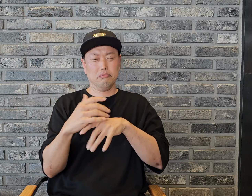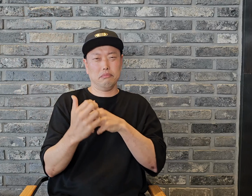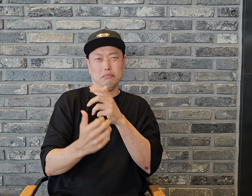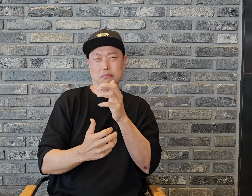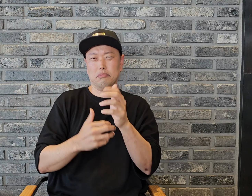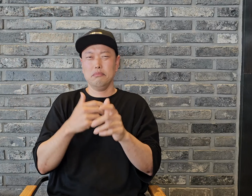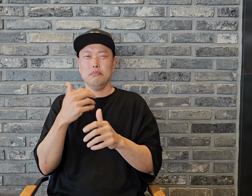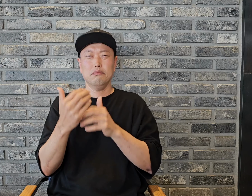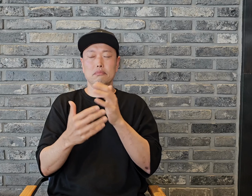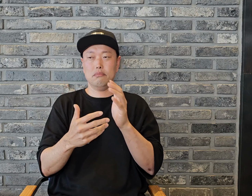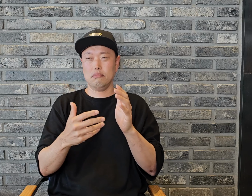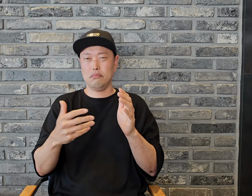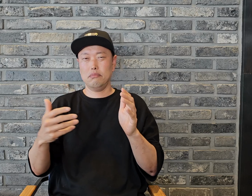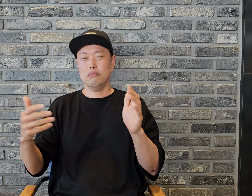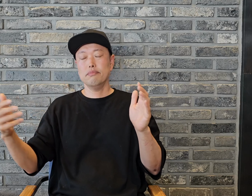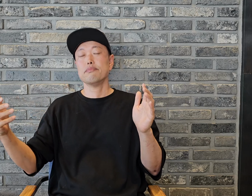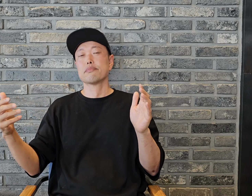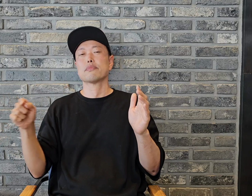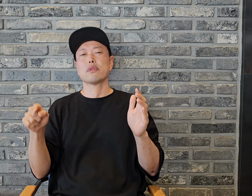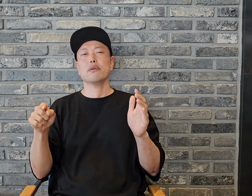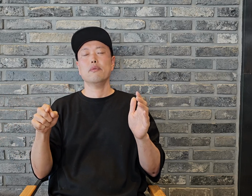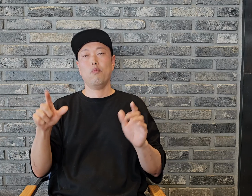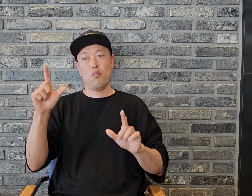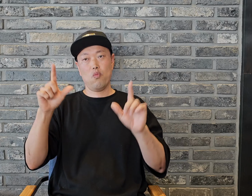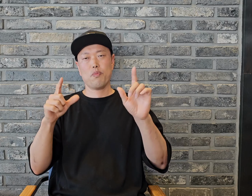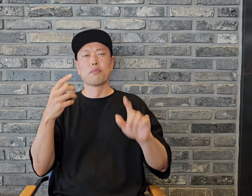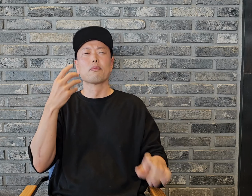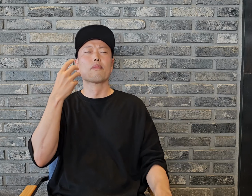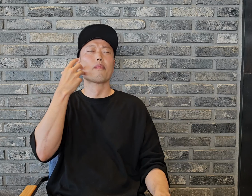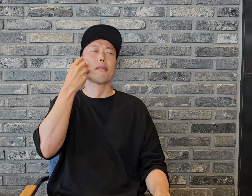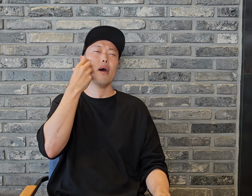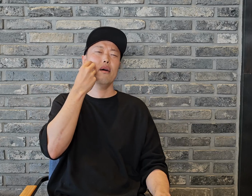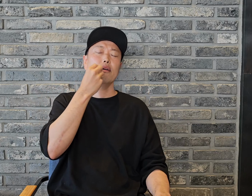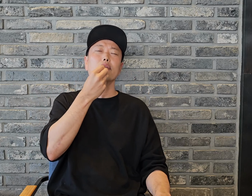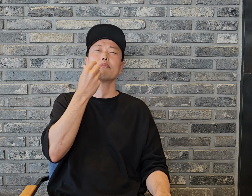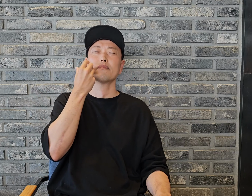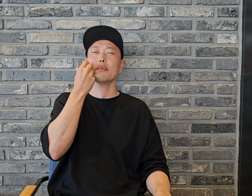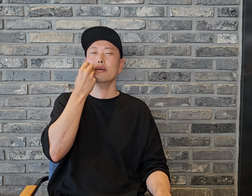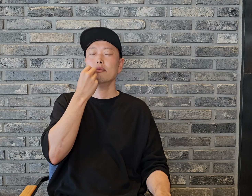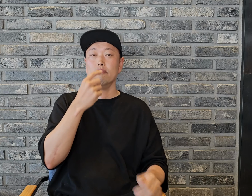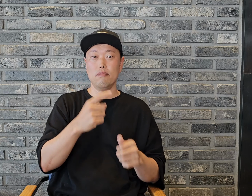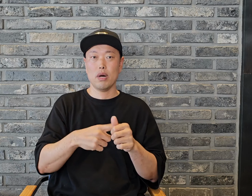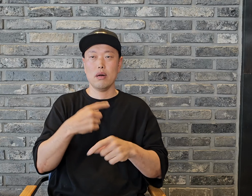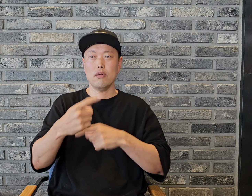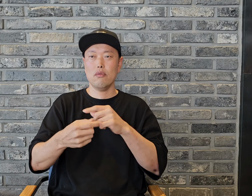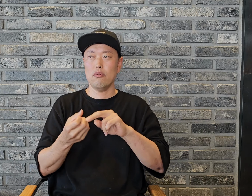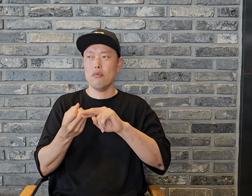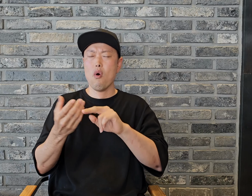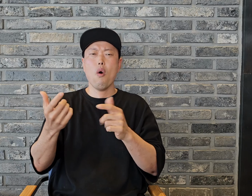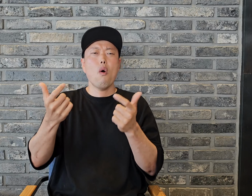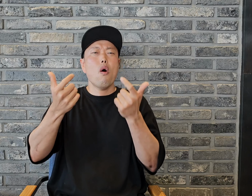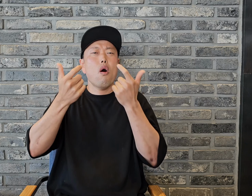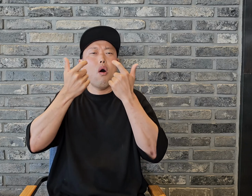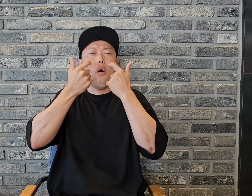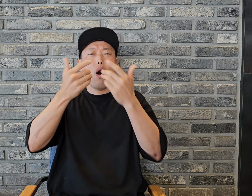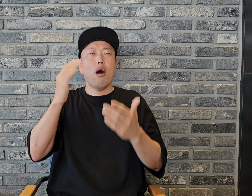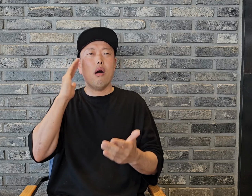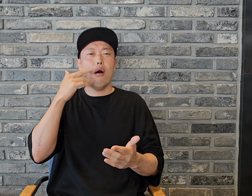If you think about how to use your hands, you will become more attractive. The transmission will be clear, and deaf people